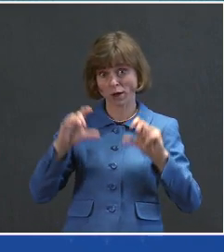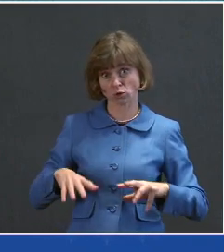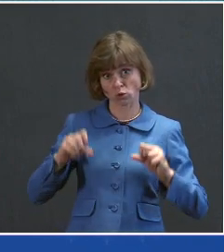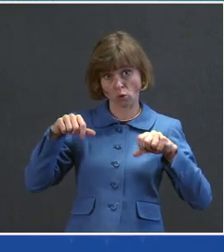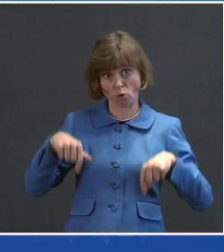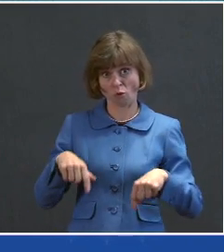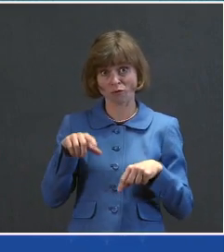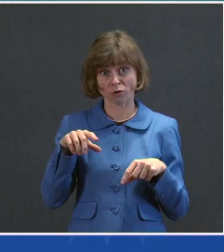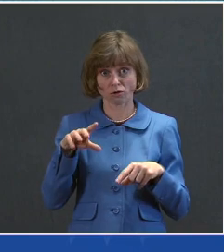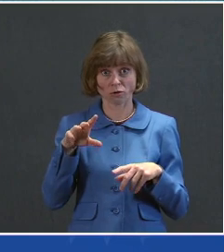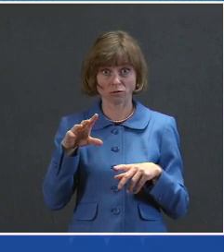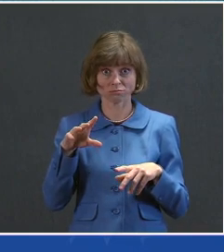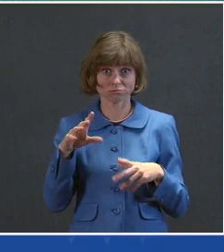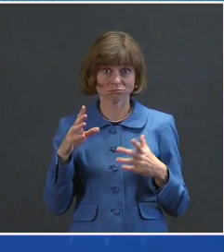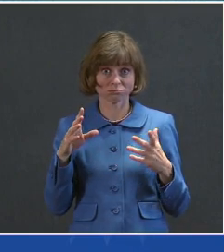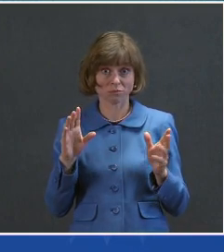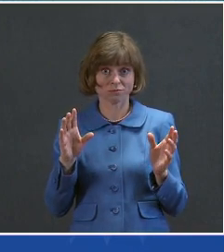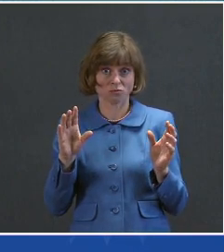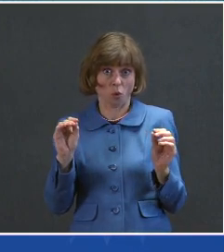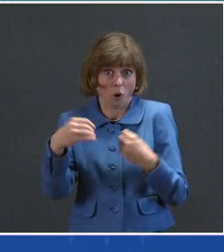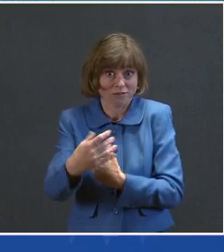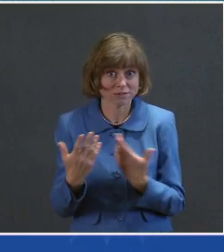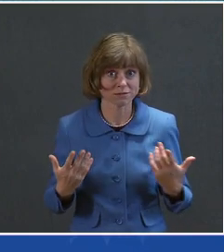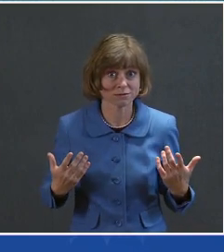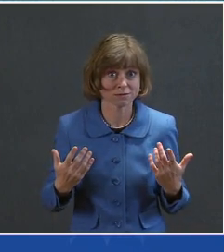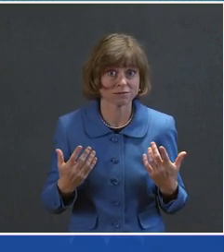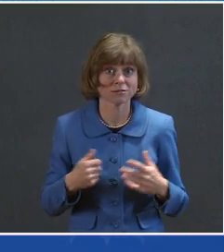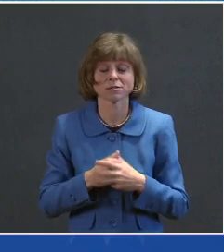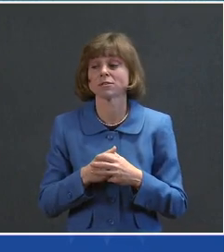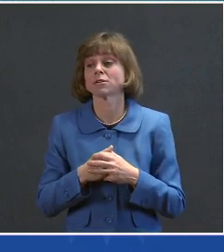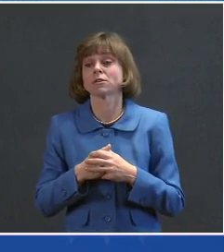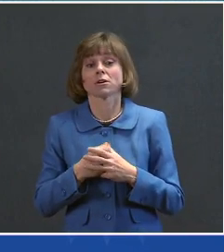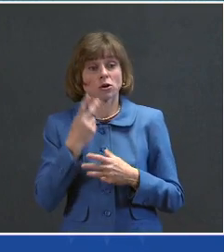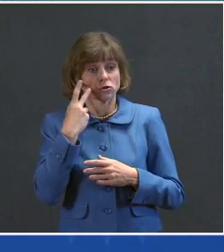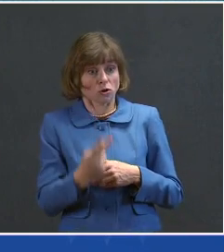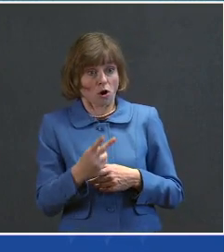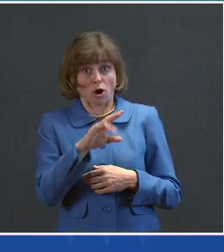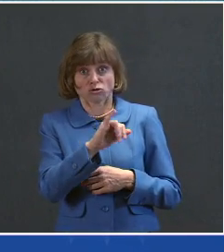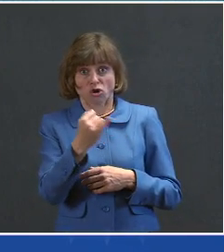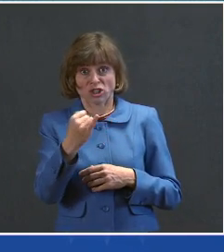and as soon as we learned about the fact that Johnson & Johnson was behind